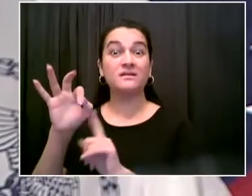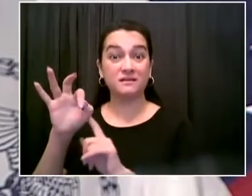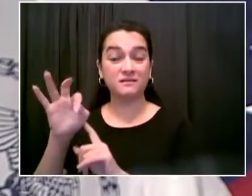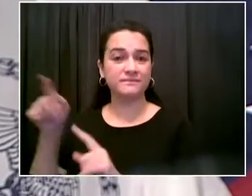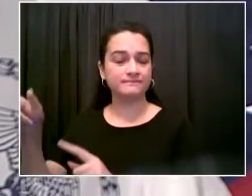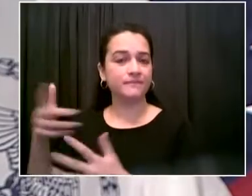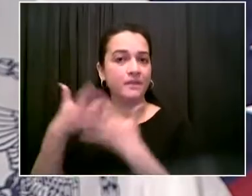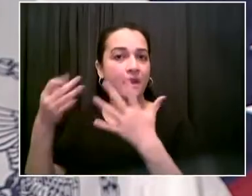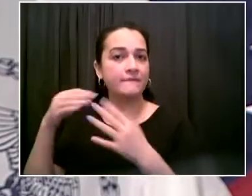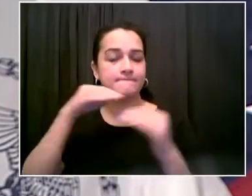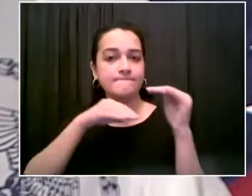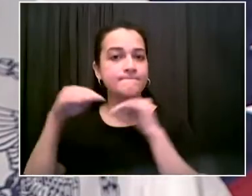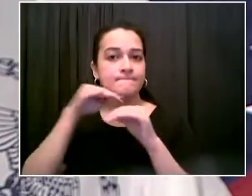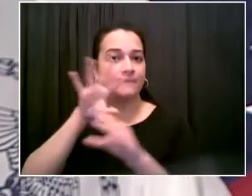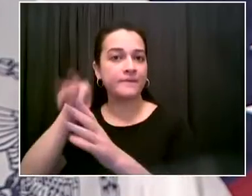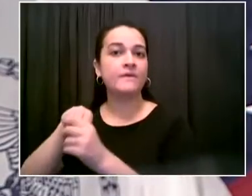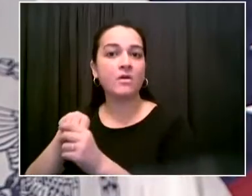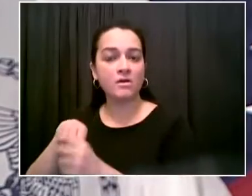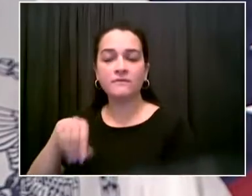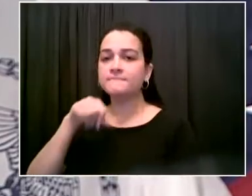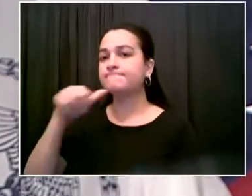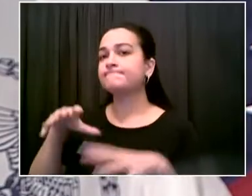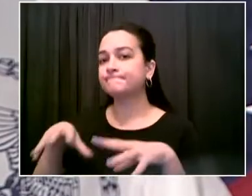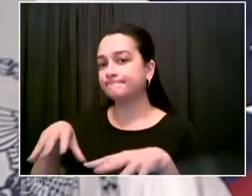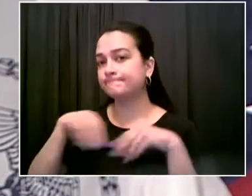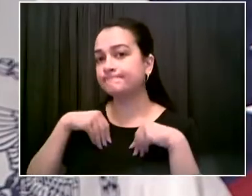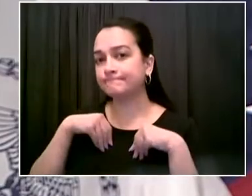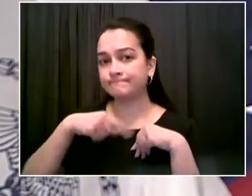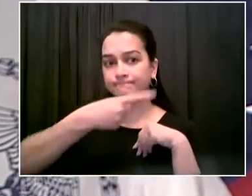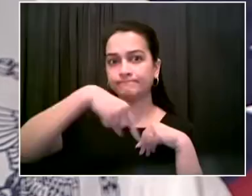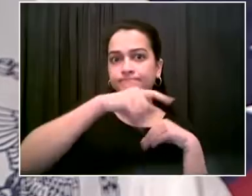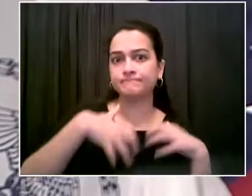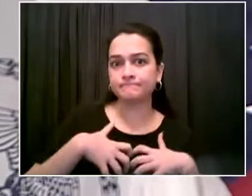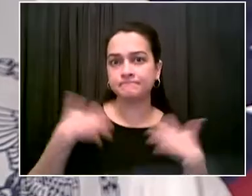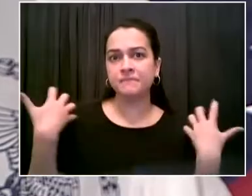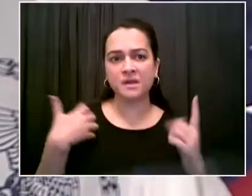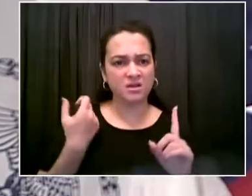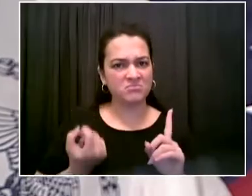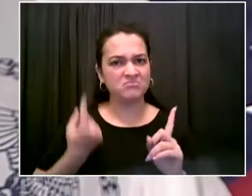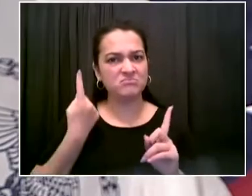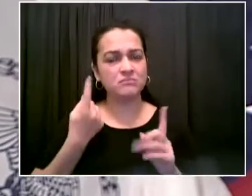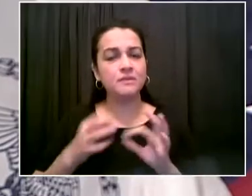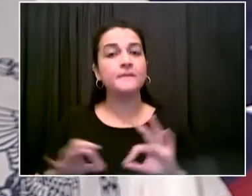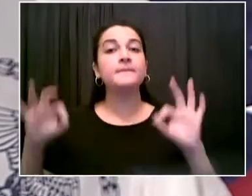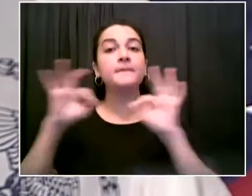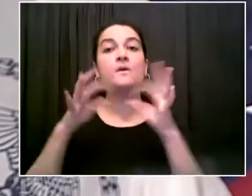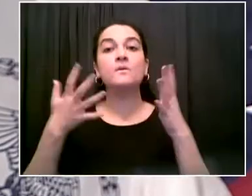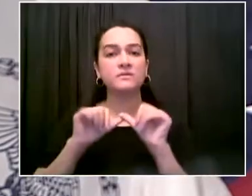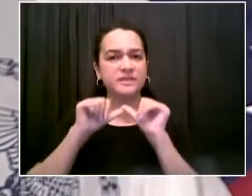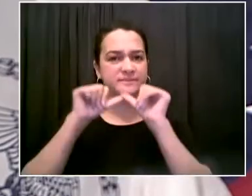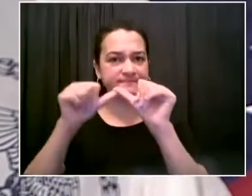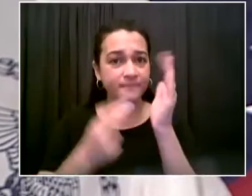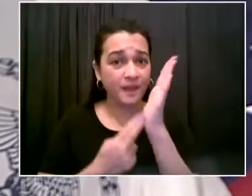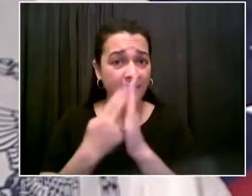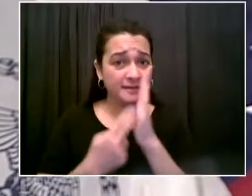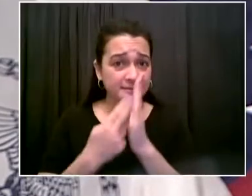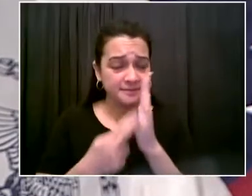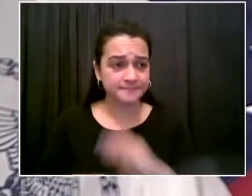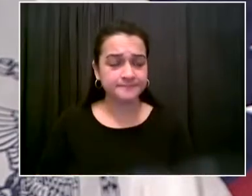PEOPLE TO BE ANGRY AND PAINED AND EVEN AN UNDERSTANDABLE REASON FOR CYNICISM AND